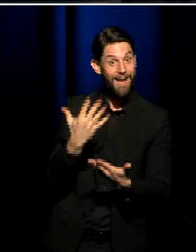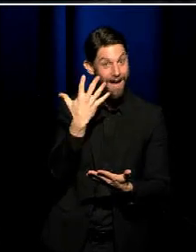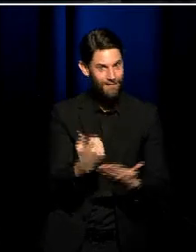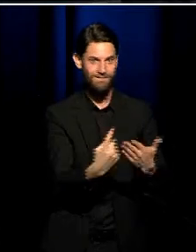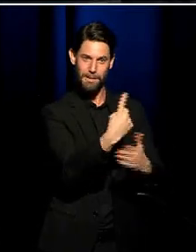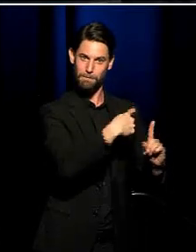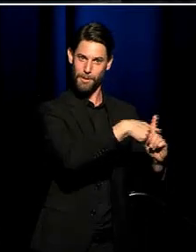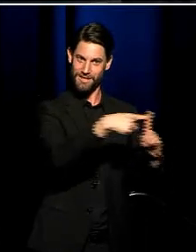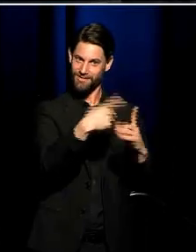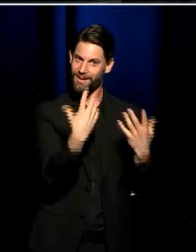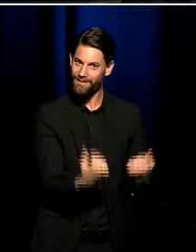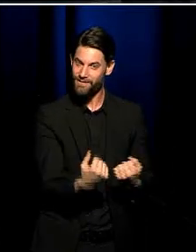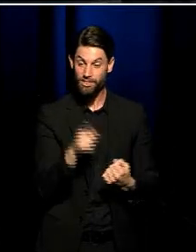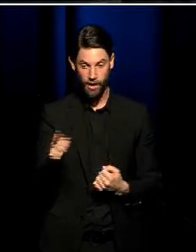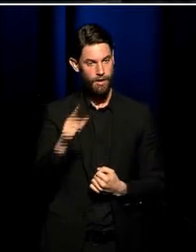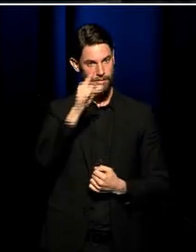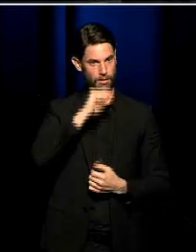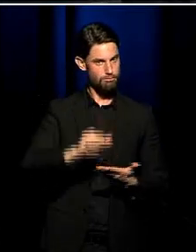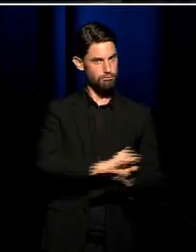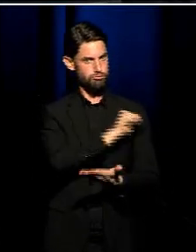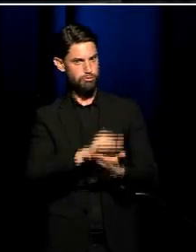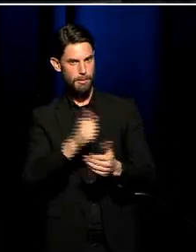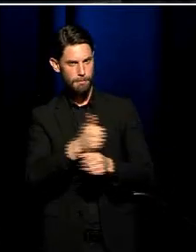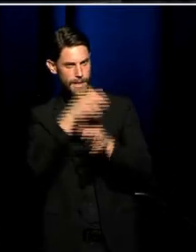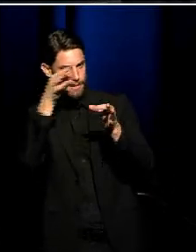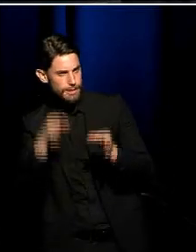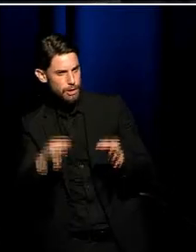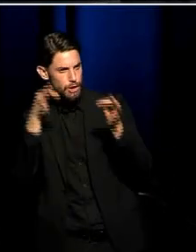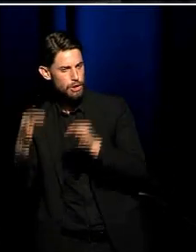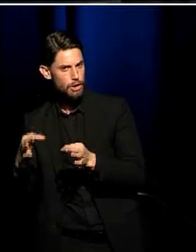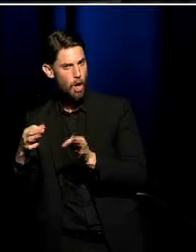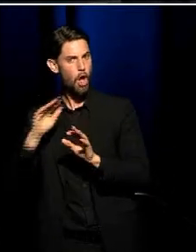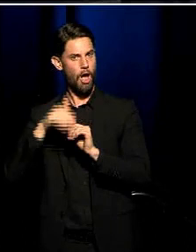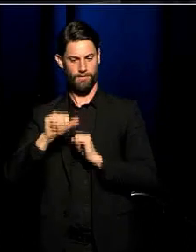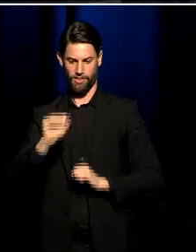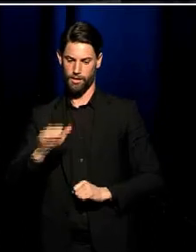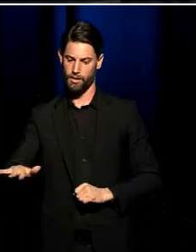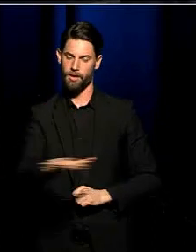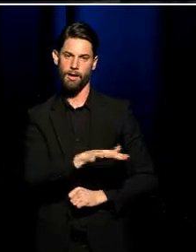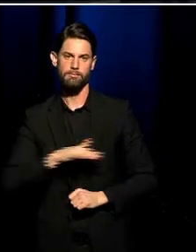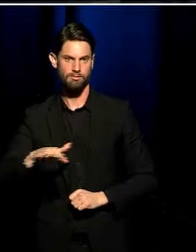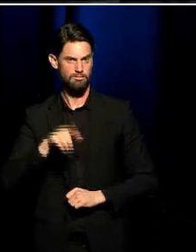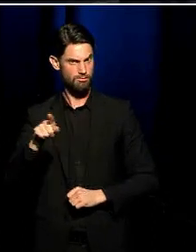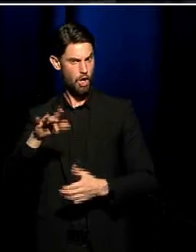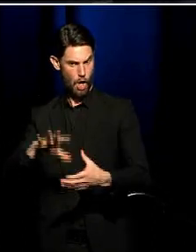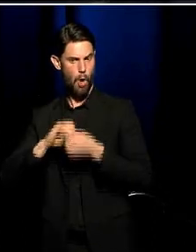authority as traditional owners and as Australians. We are eager, too, to hear